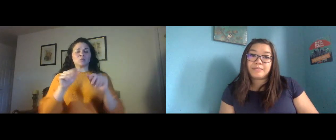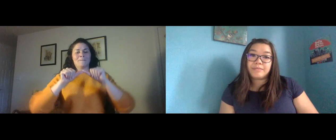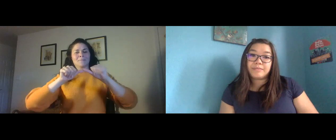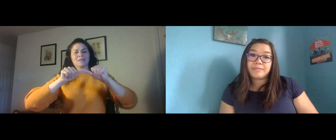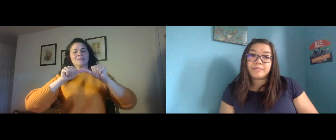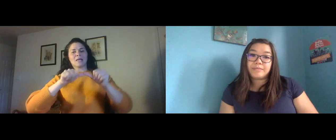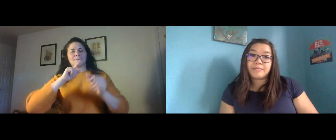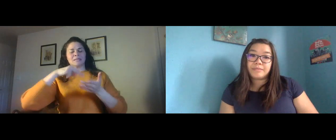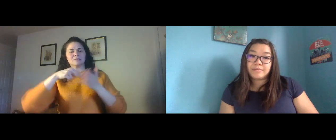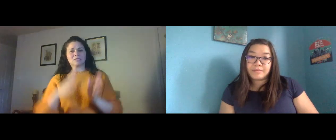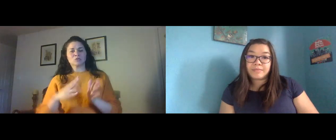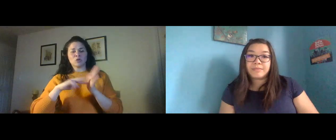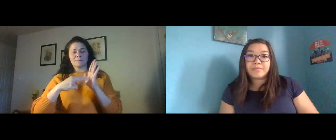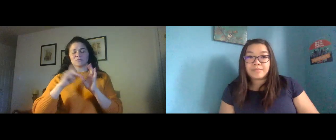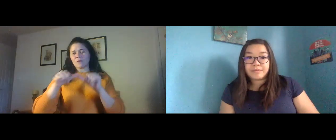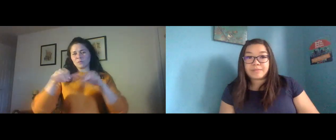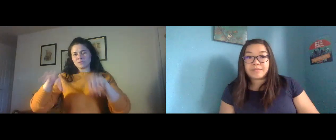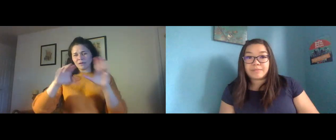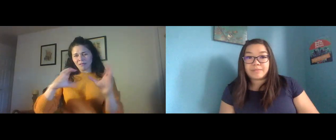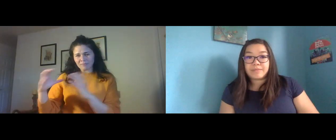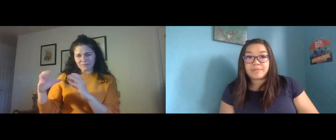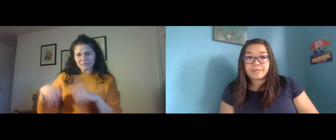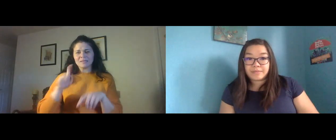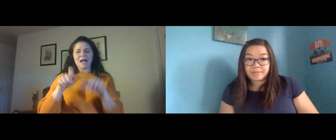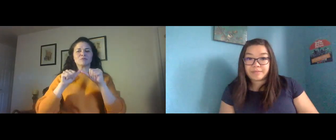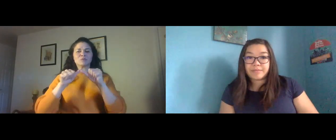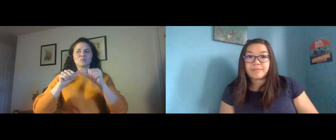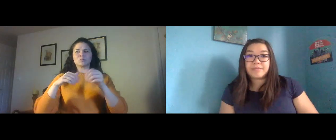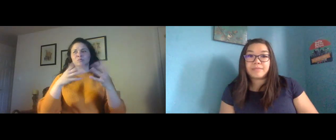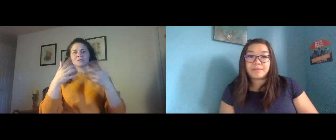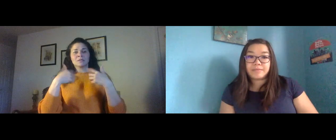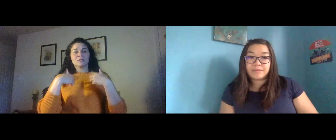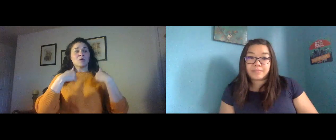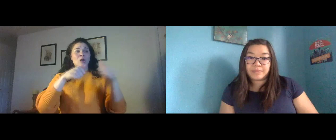which meant I had to keep taking classes, auditioning,